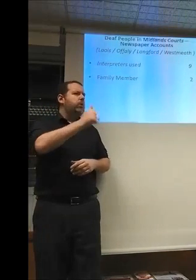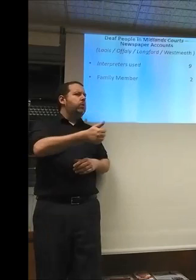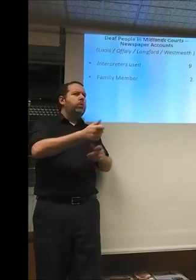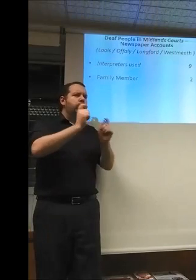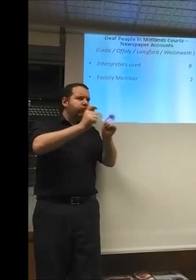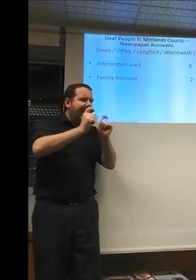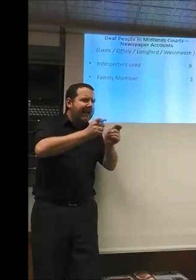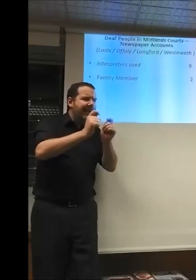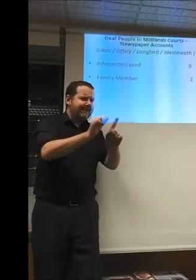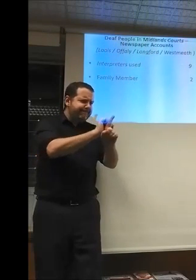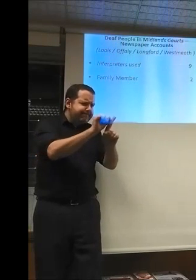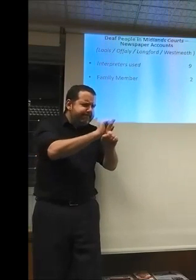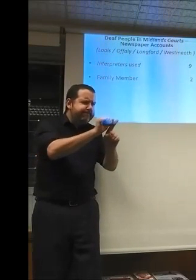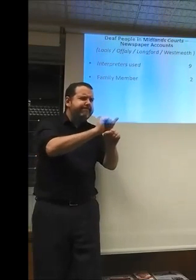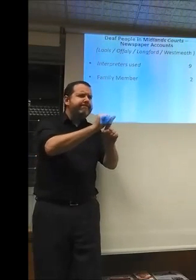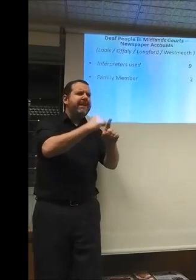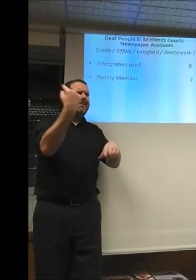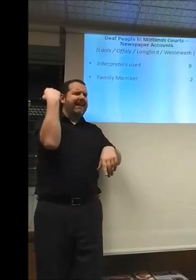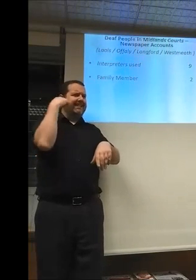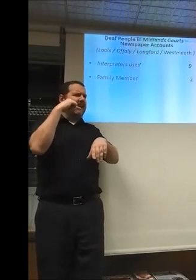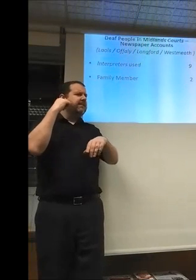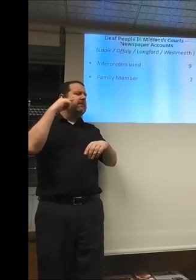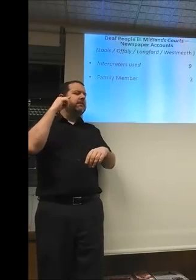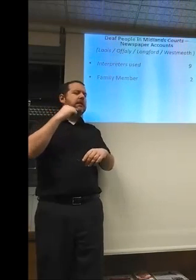accounts of this happening.